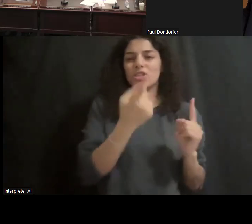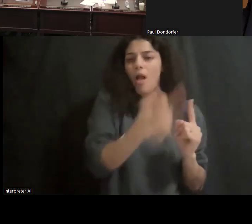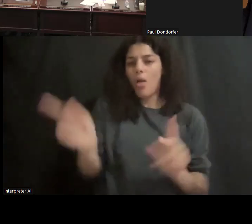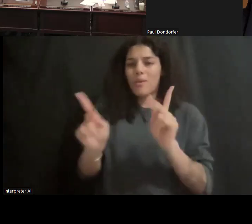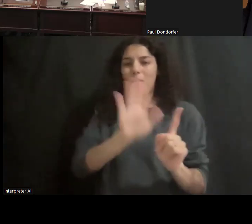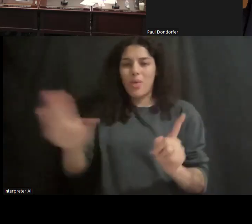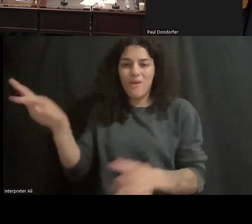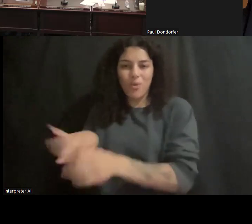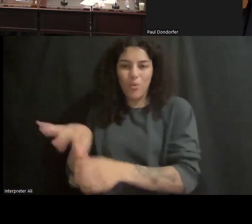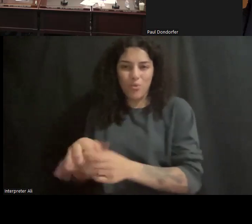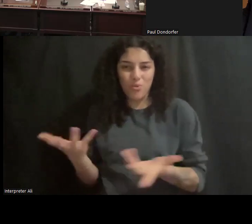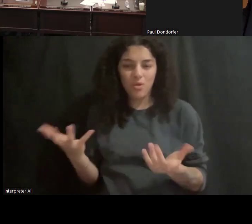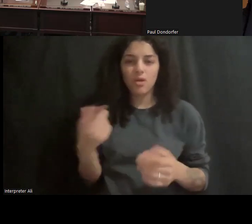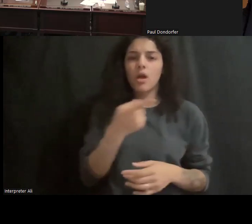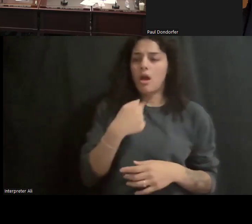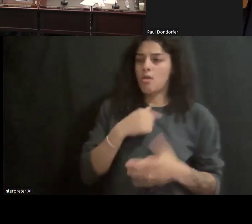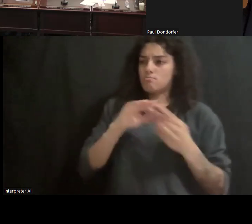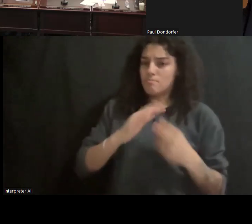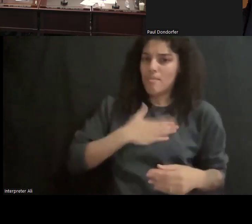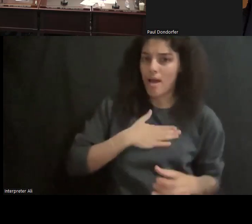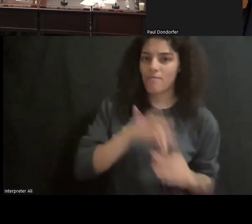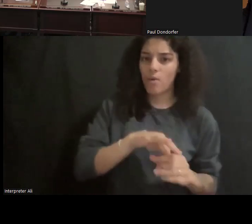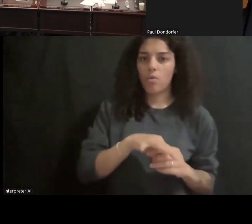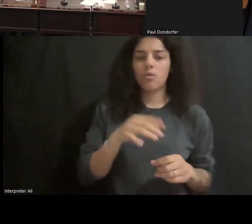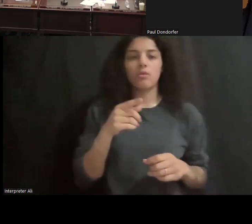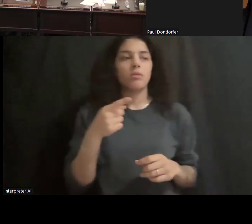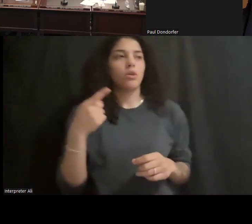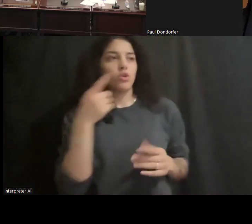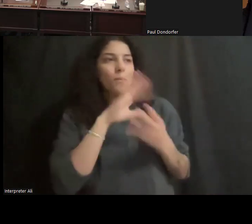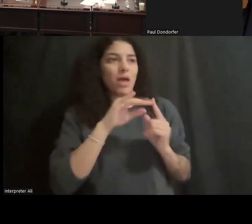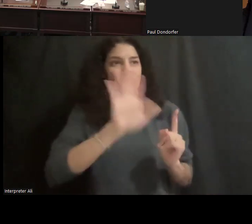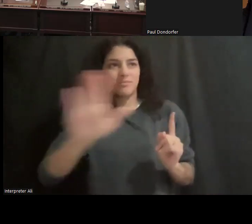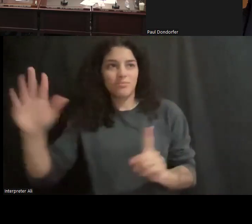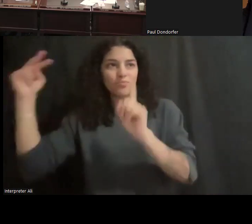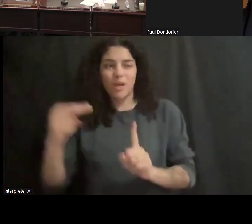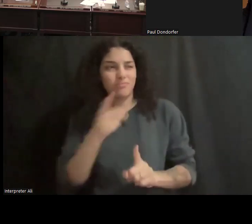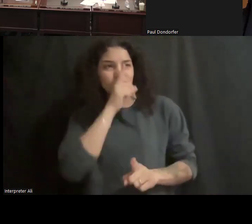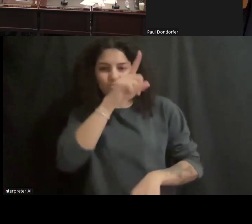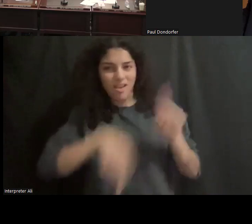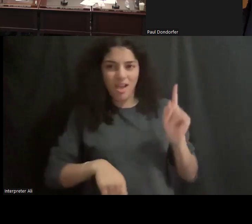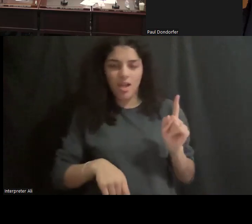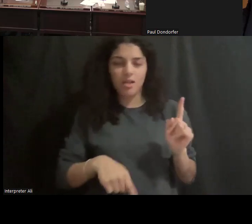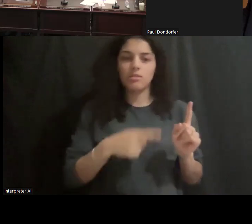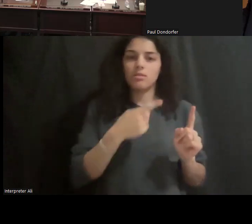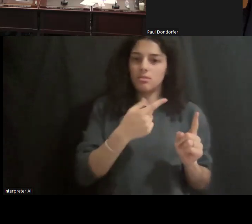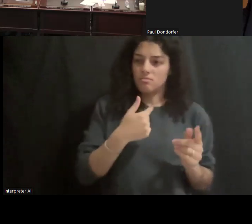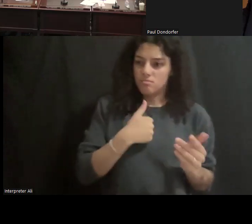That's allowed Explain anybody else I'm explaining my vote Please proceed while explaining your vote